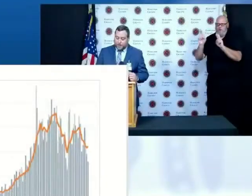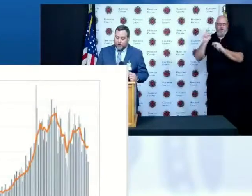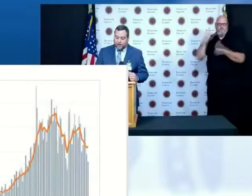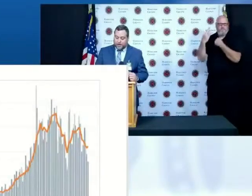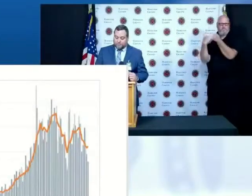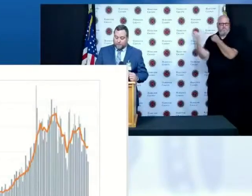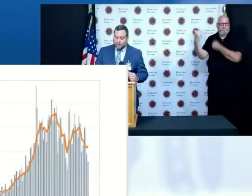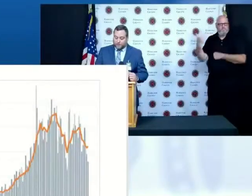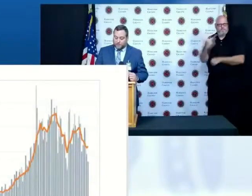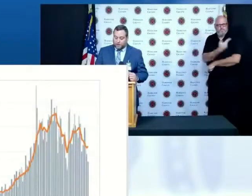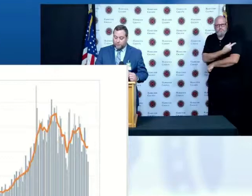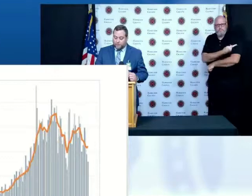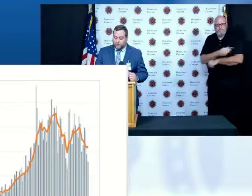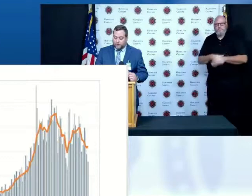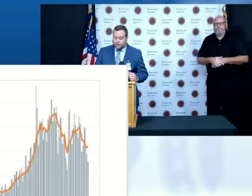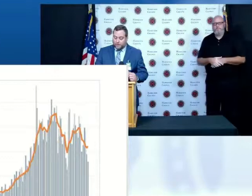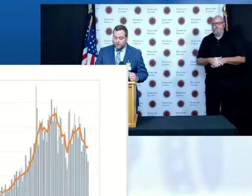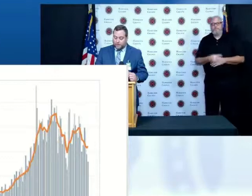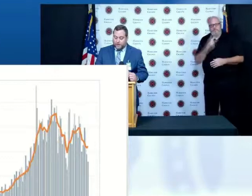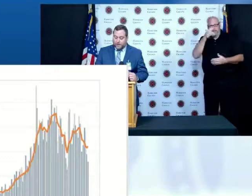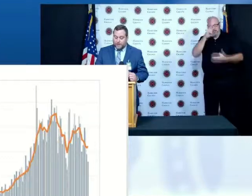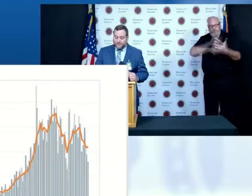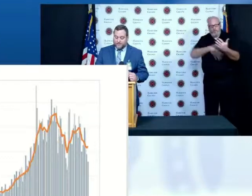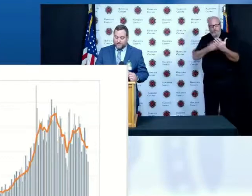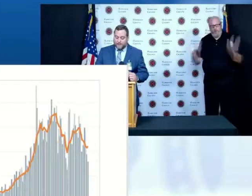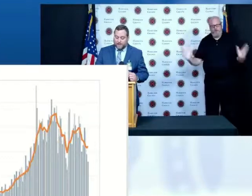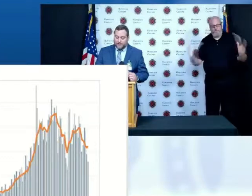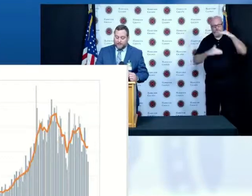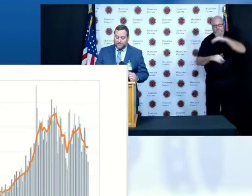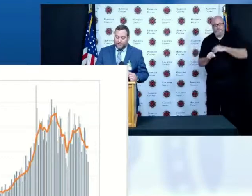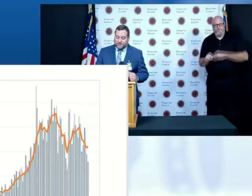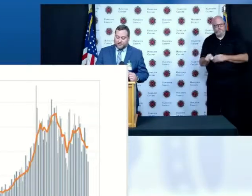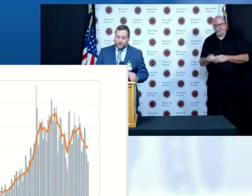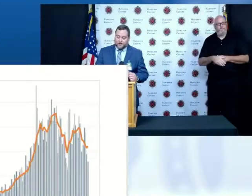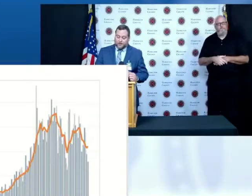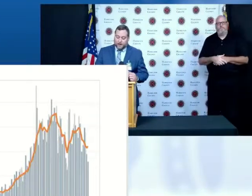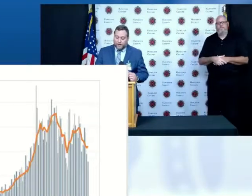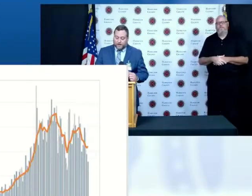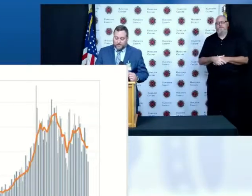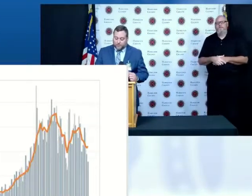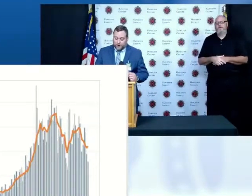our last peak was on January 14th and since then cases have continued to decline at a nice rate